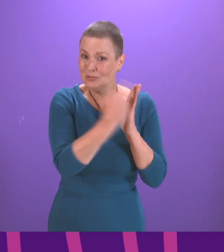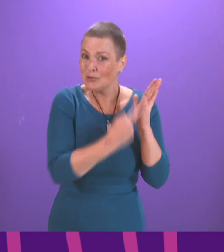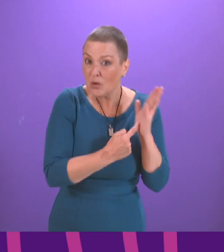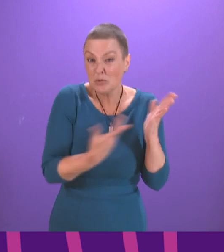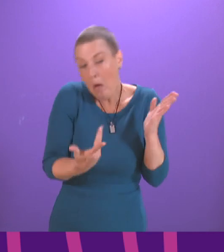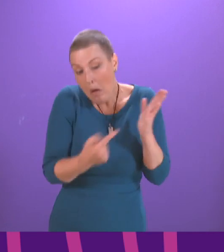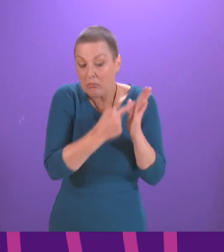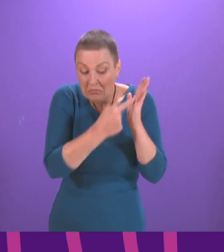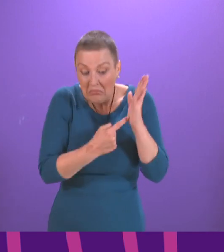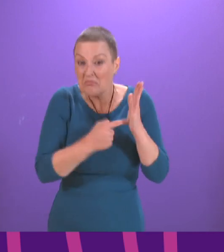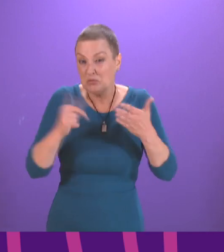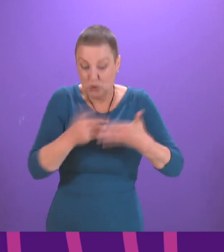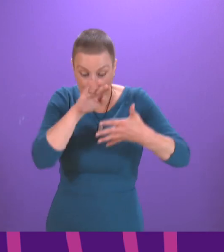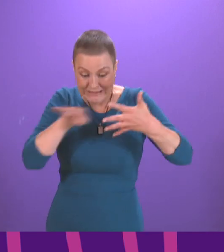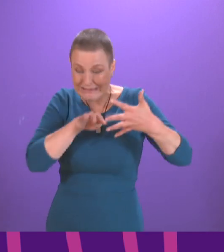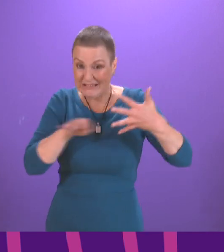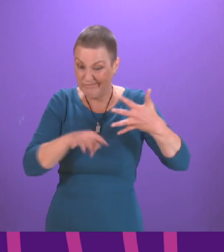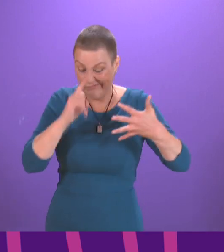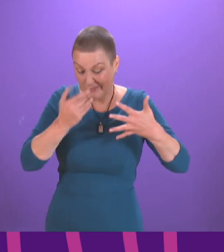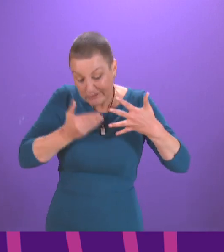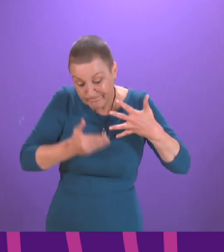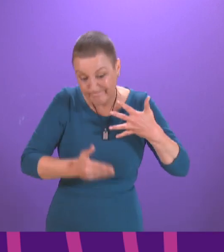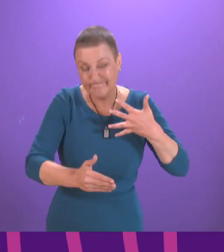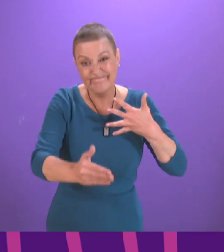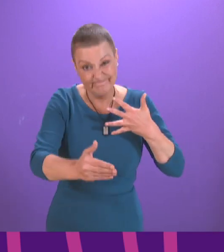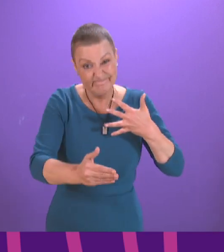or measures like them, will probably be with us for a long time to come.